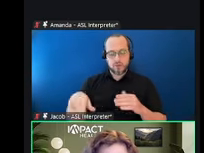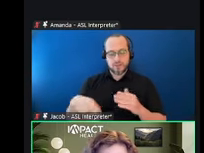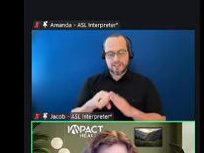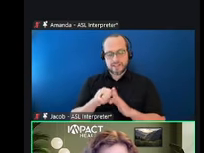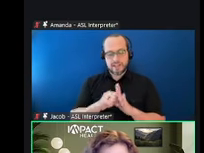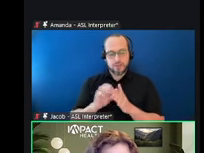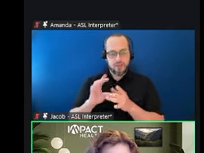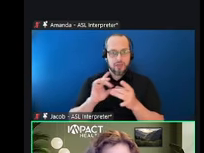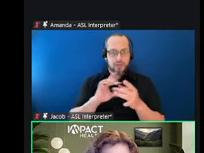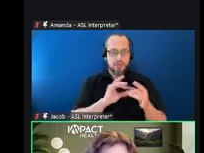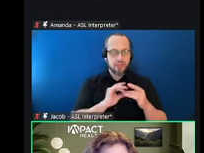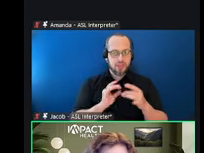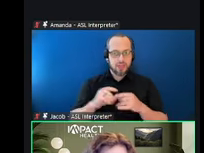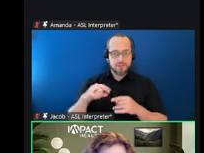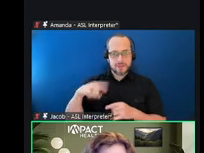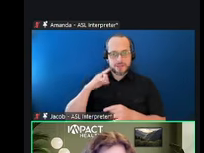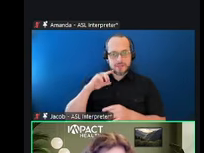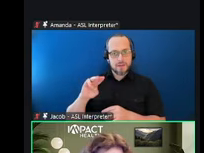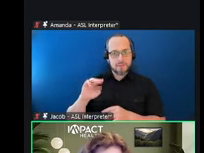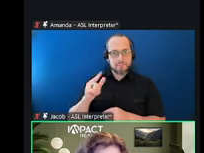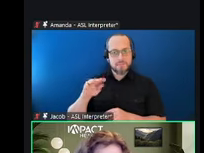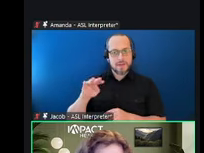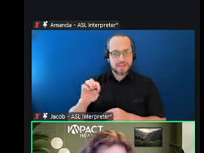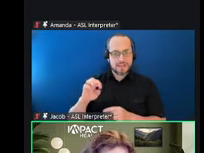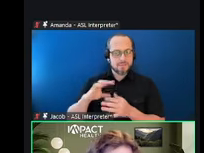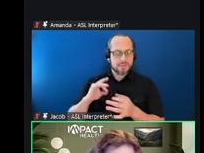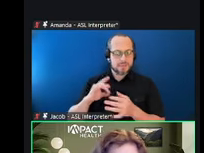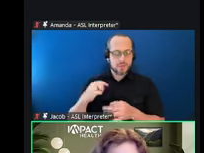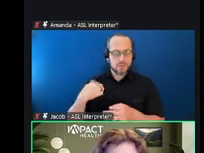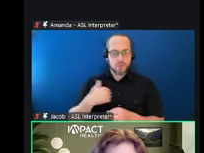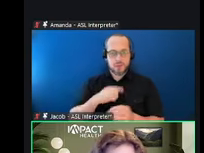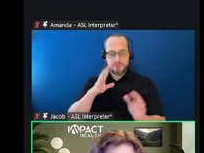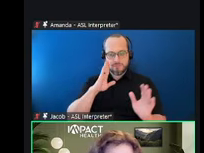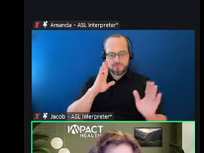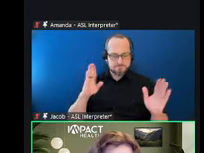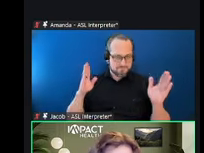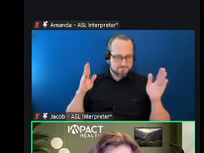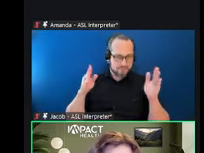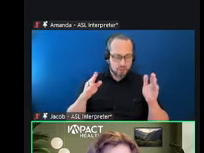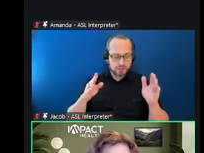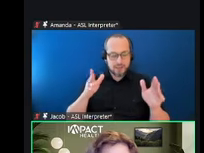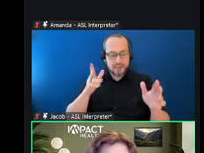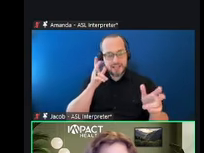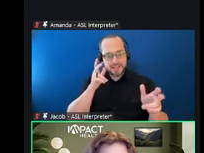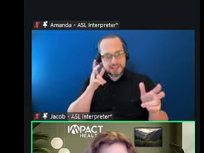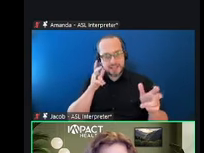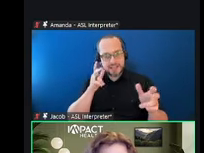it a little bit from Maggie that we are extremely focused on listening, connecting to the region,